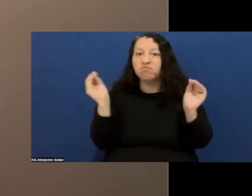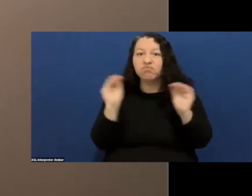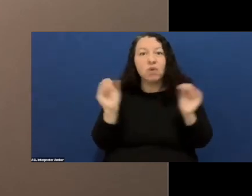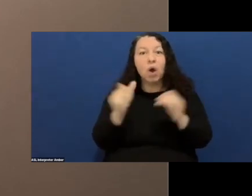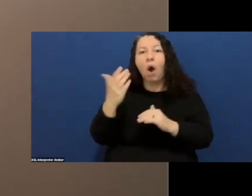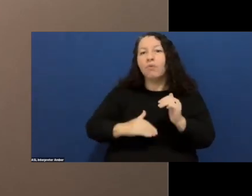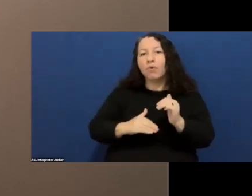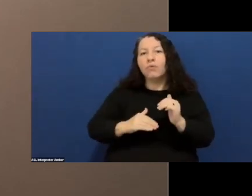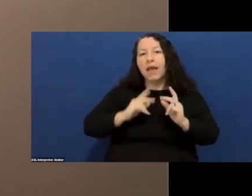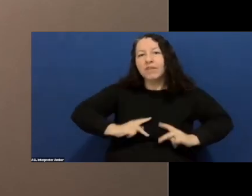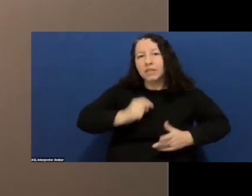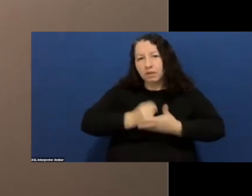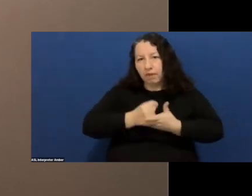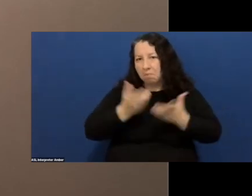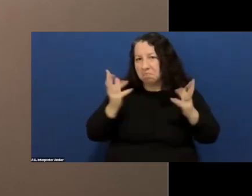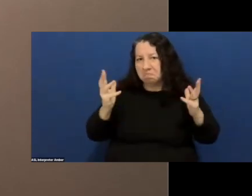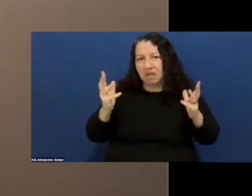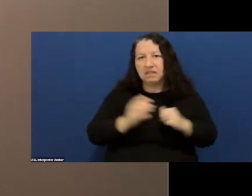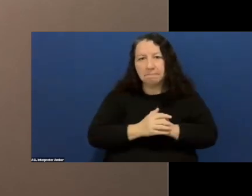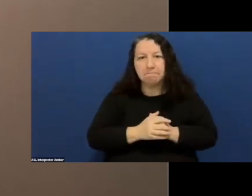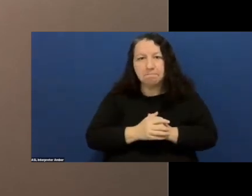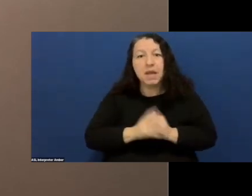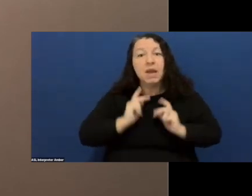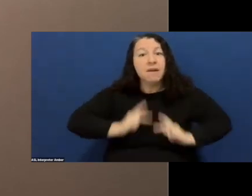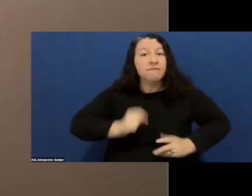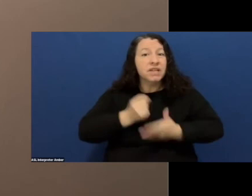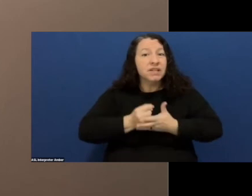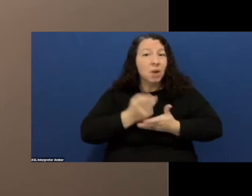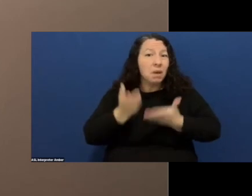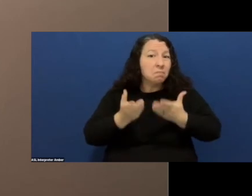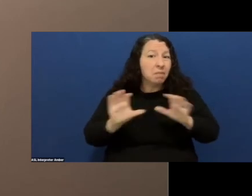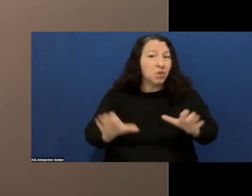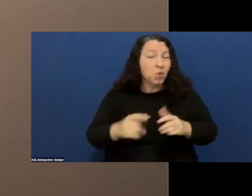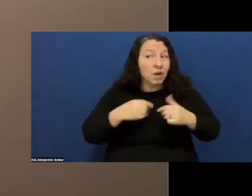offered any recommendations for treatment other than physical therapy. And physical